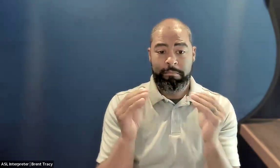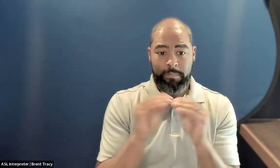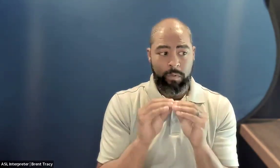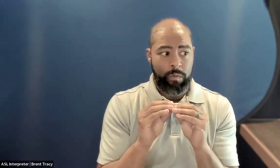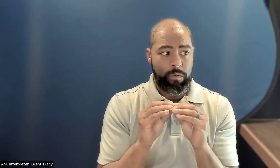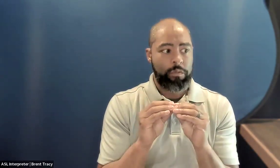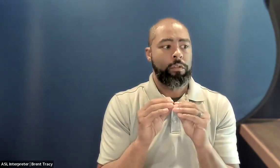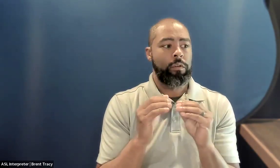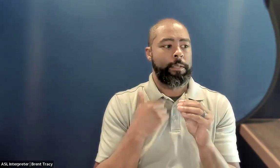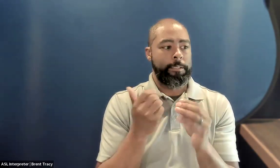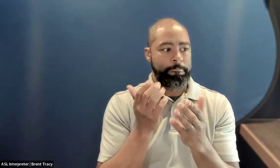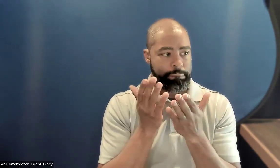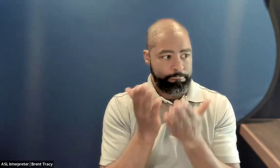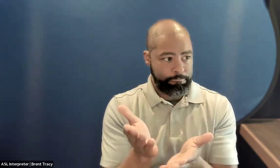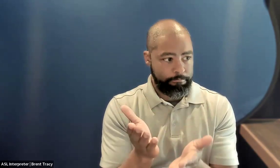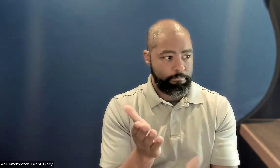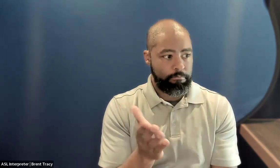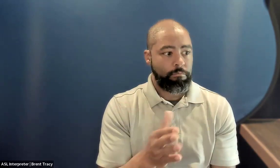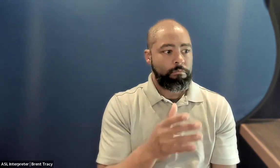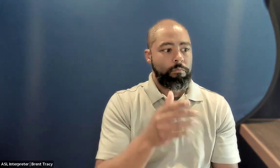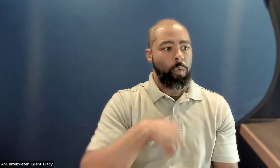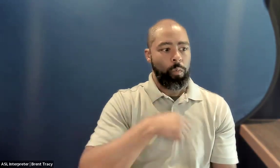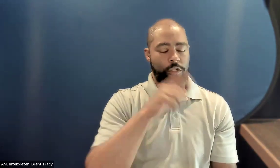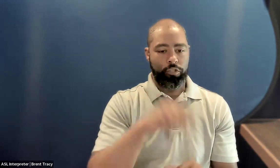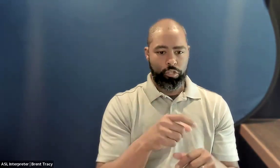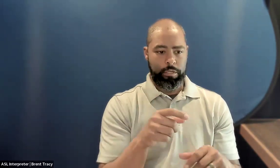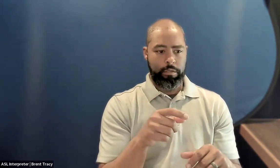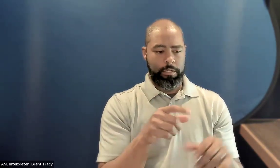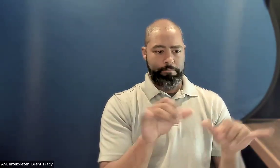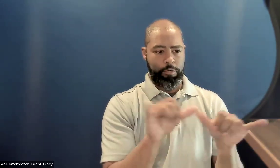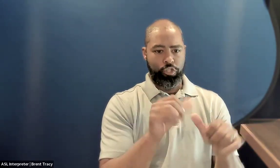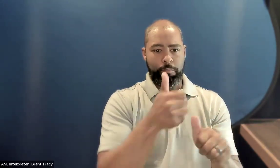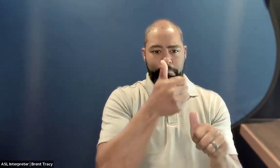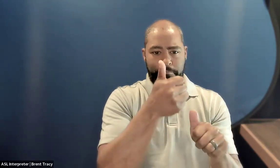household basis is a key strategy as well as improving